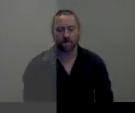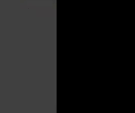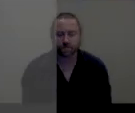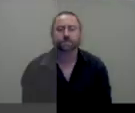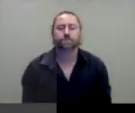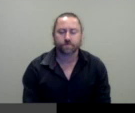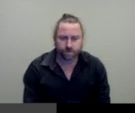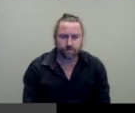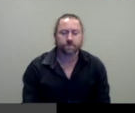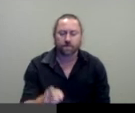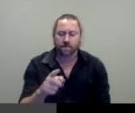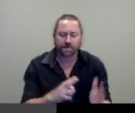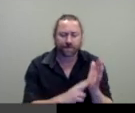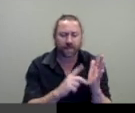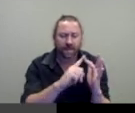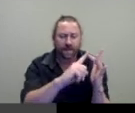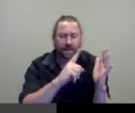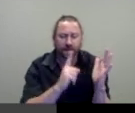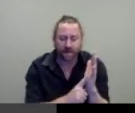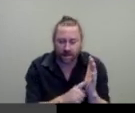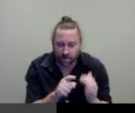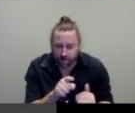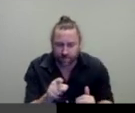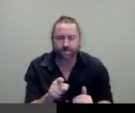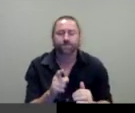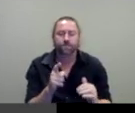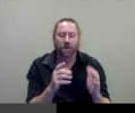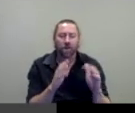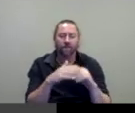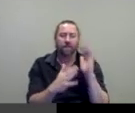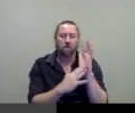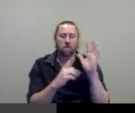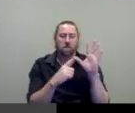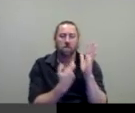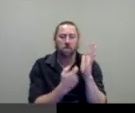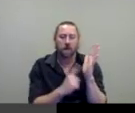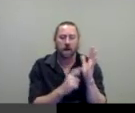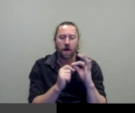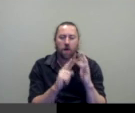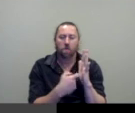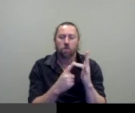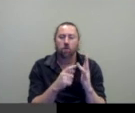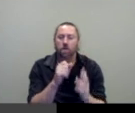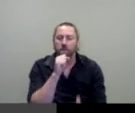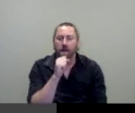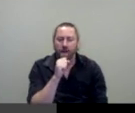so from Neil um about the Marlborough Man he's thinking of After Walker